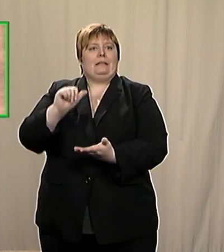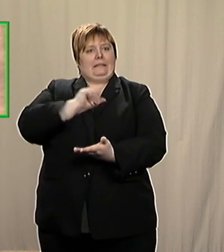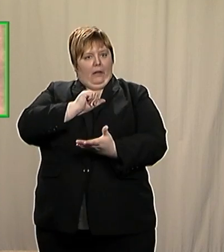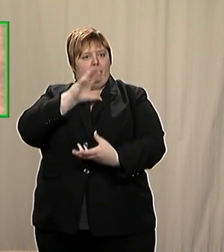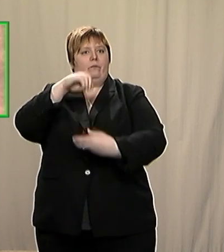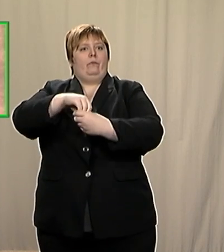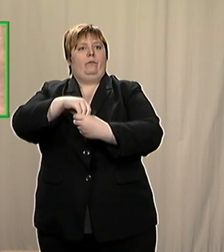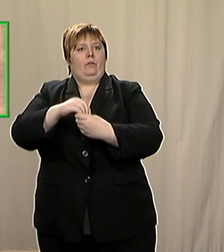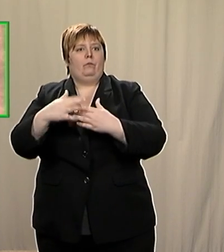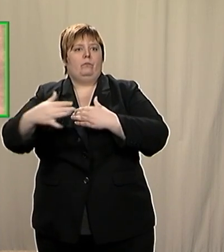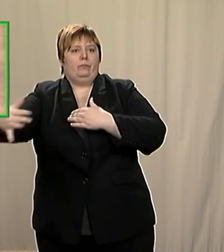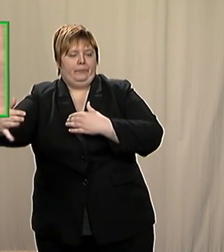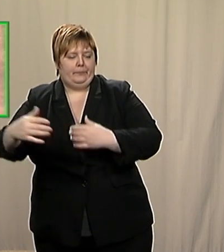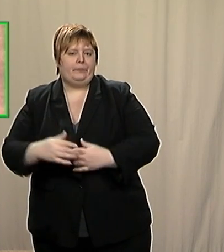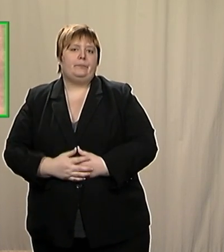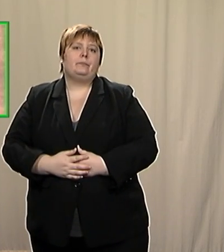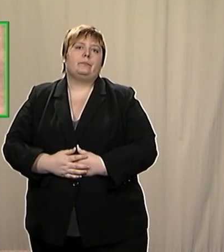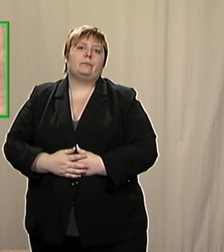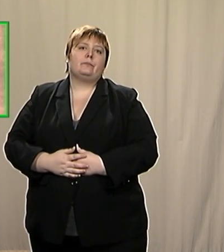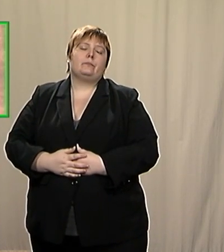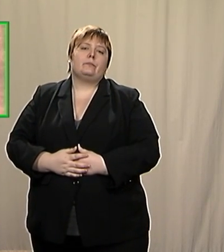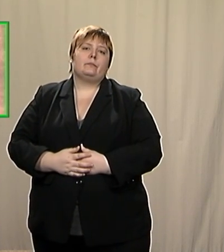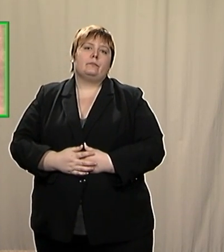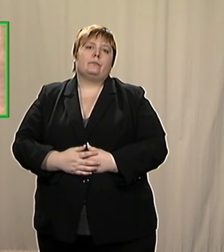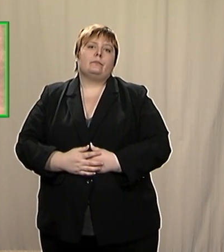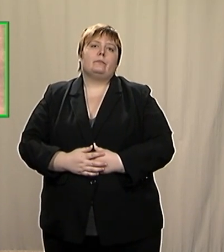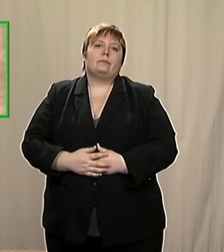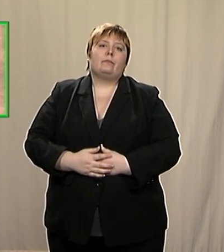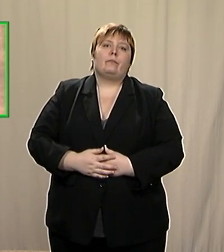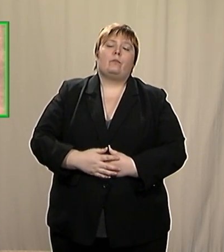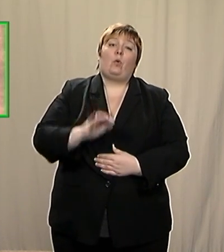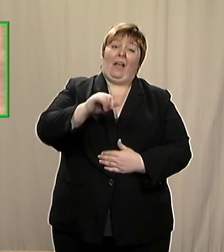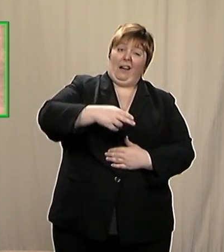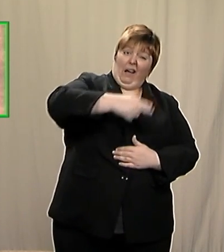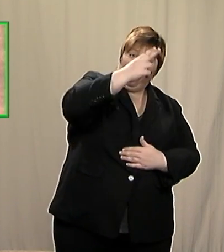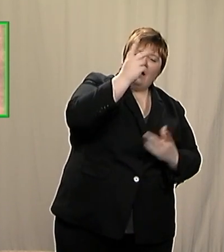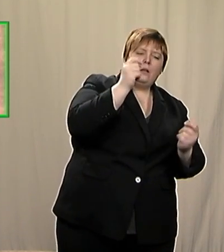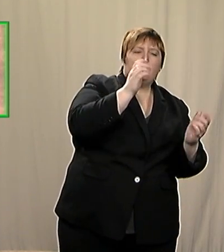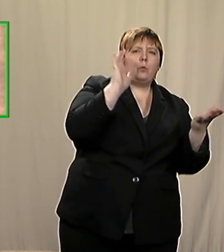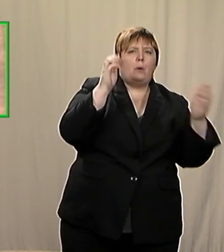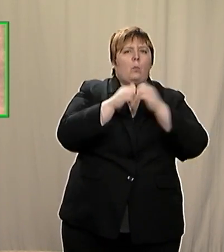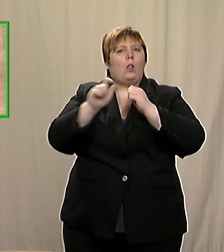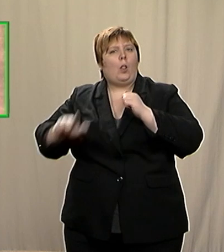during the interaction. Now let's look at the other end of the scale.